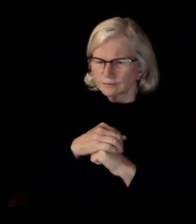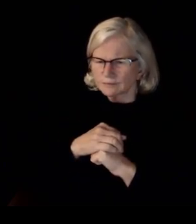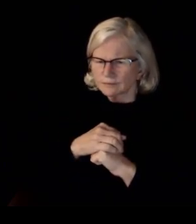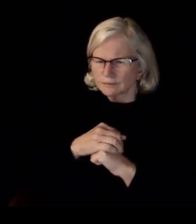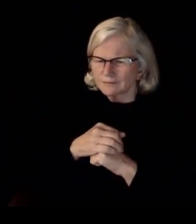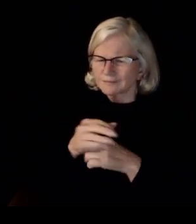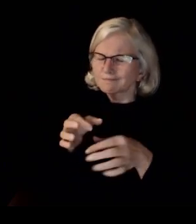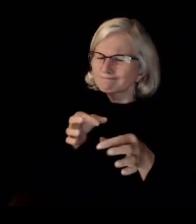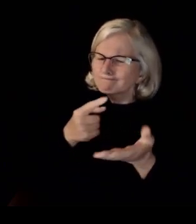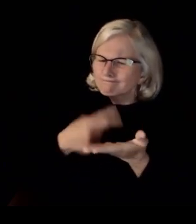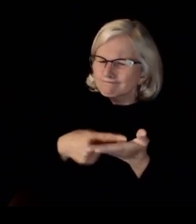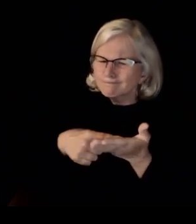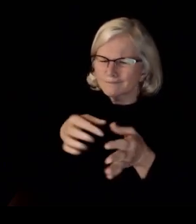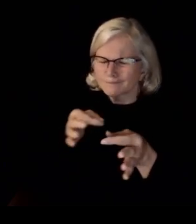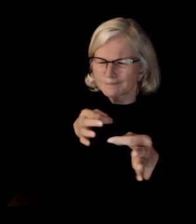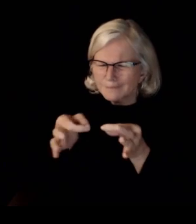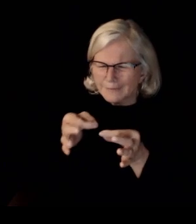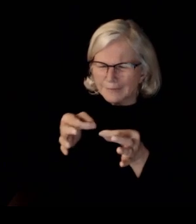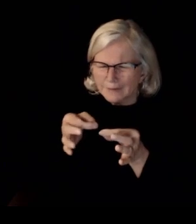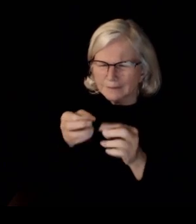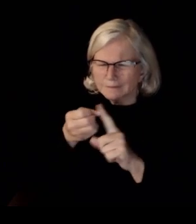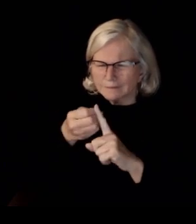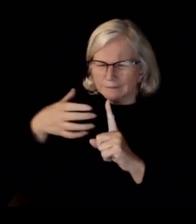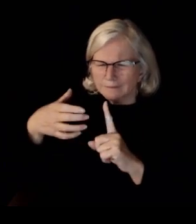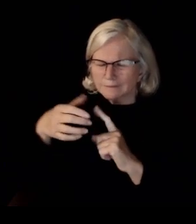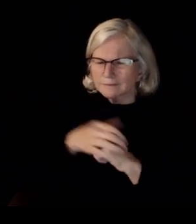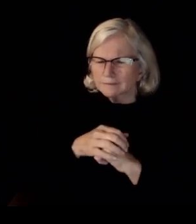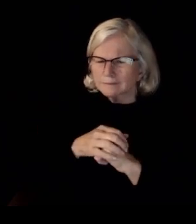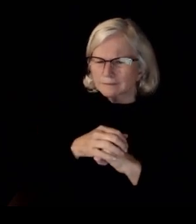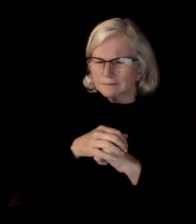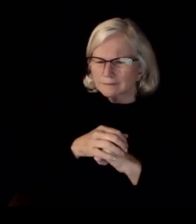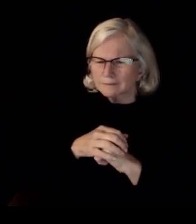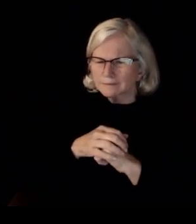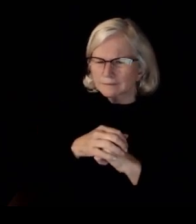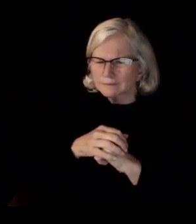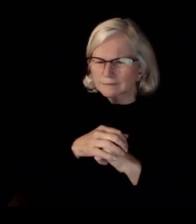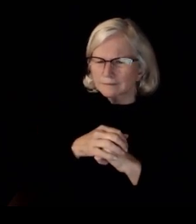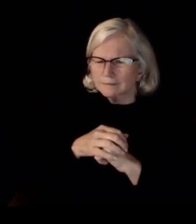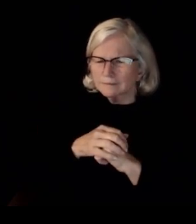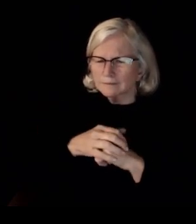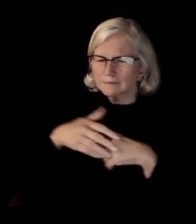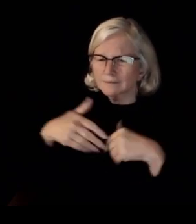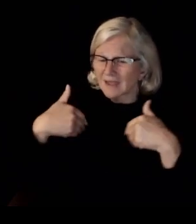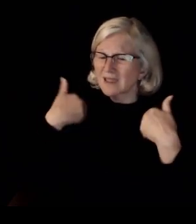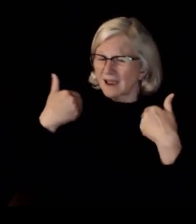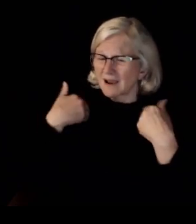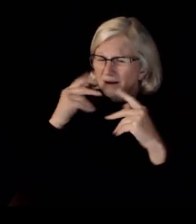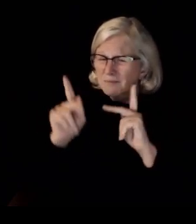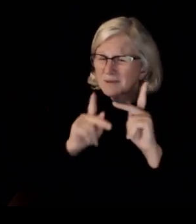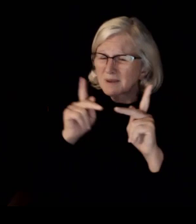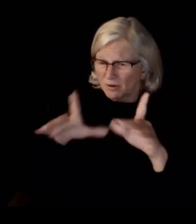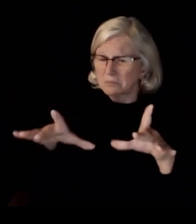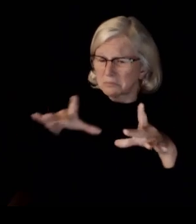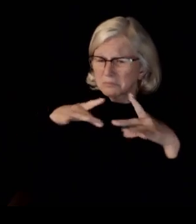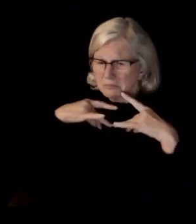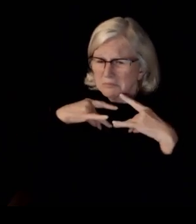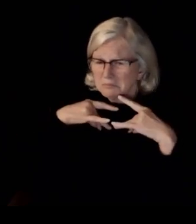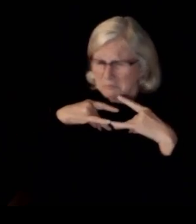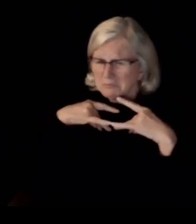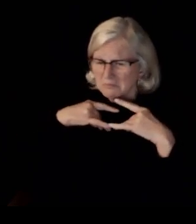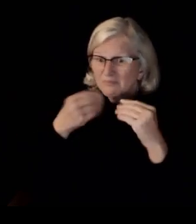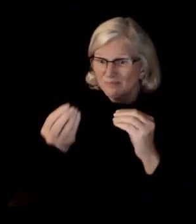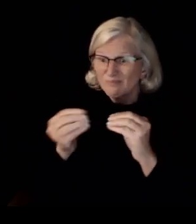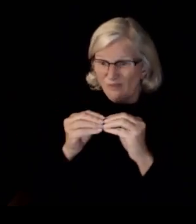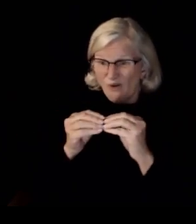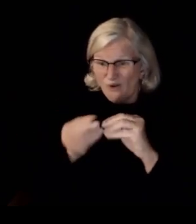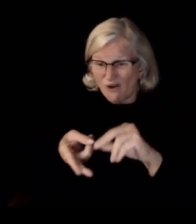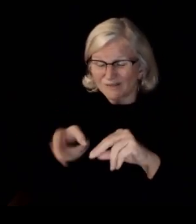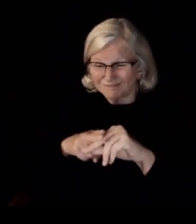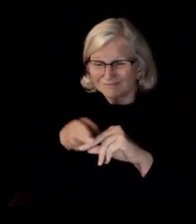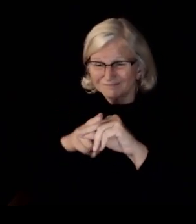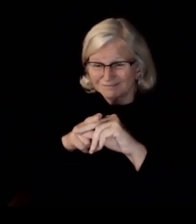we're seeing more cases in our younger working age residents of Minnesota. I just want to